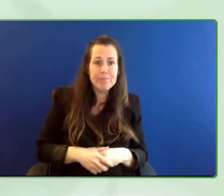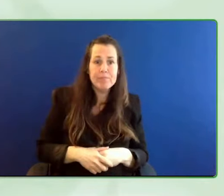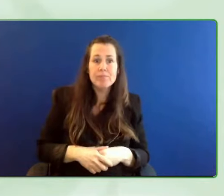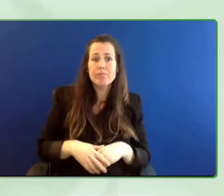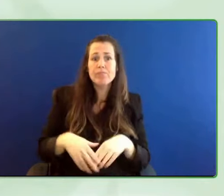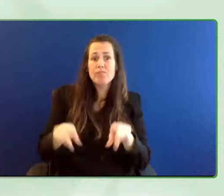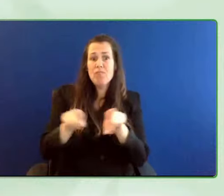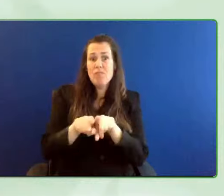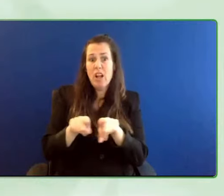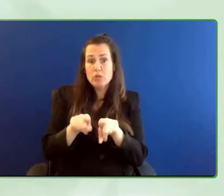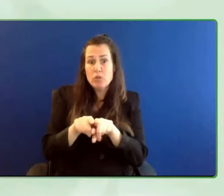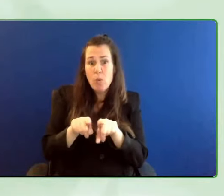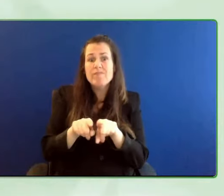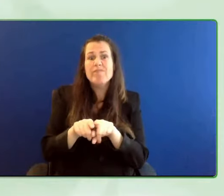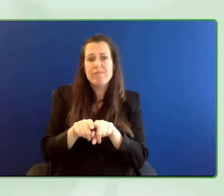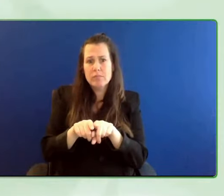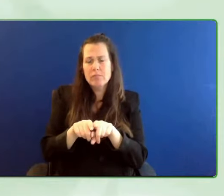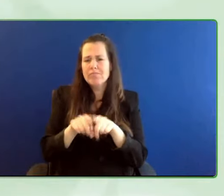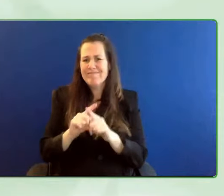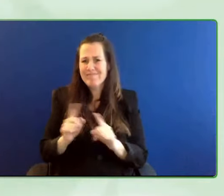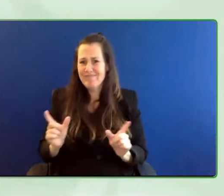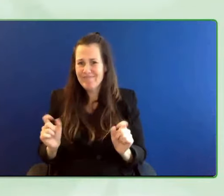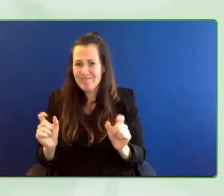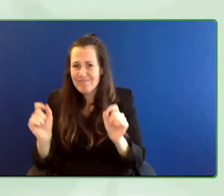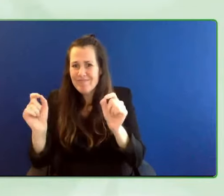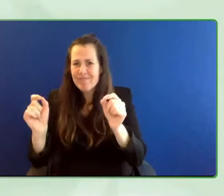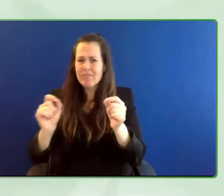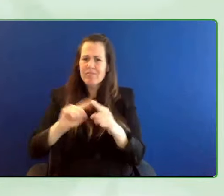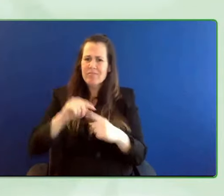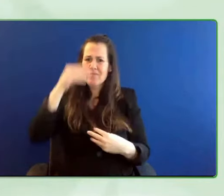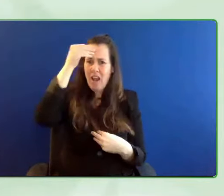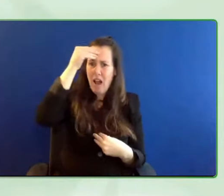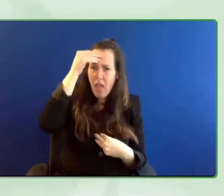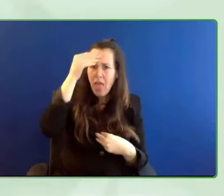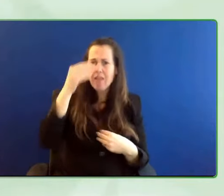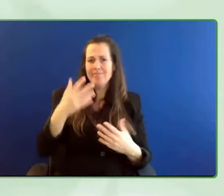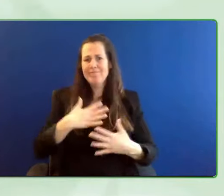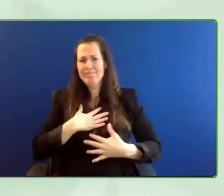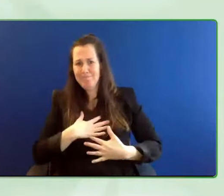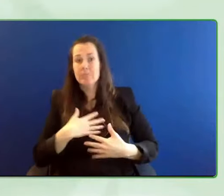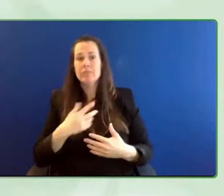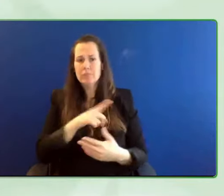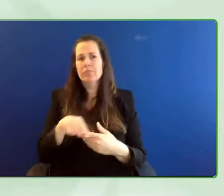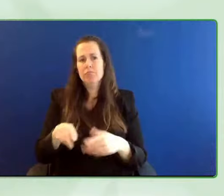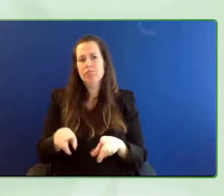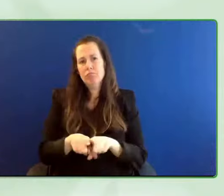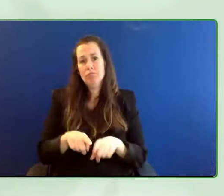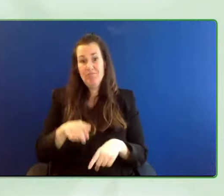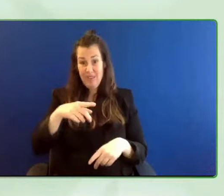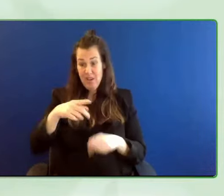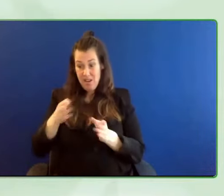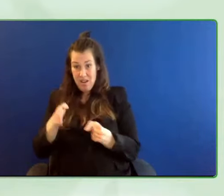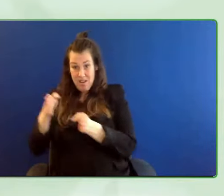to patients and their caregivers, we have relationships with patient organisations around the world.